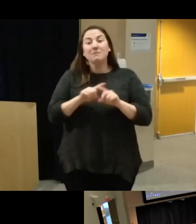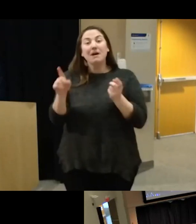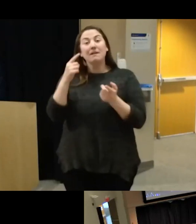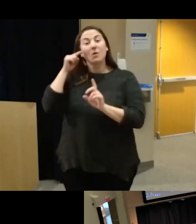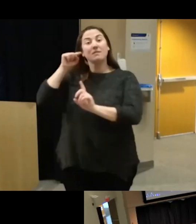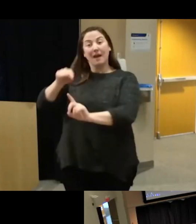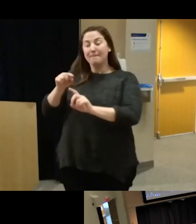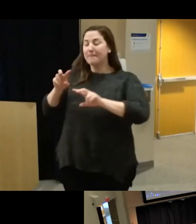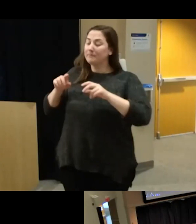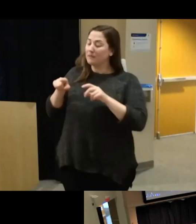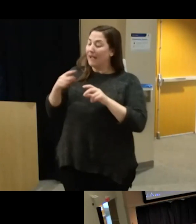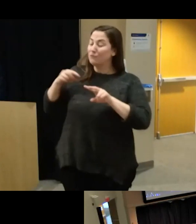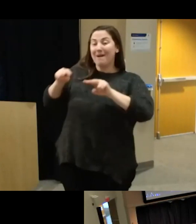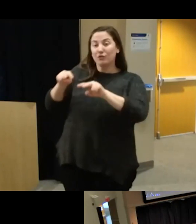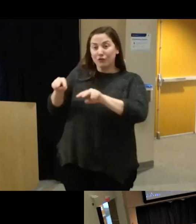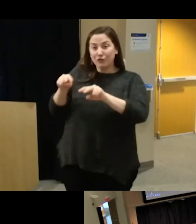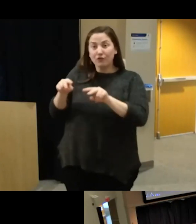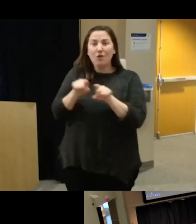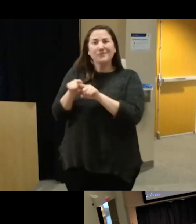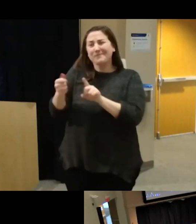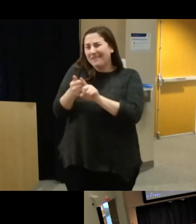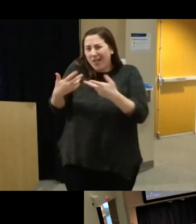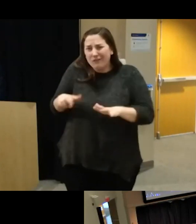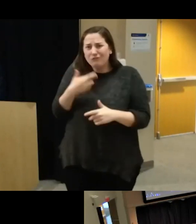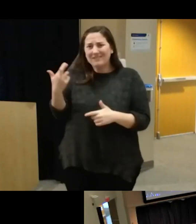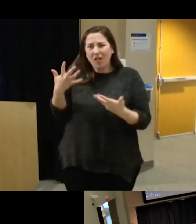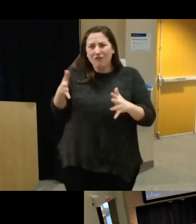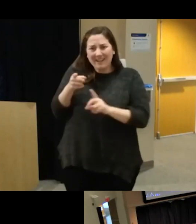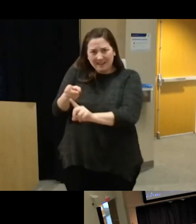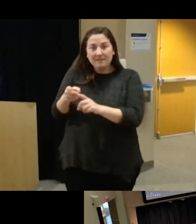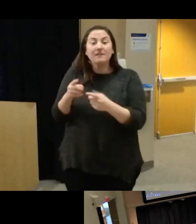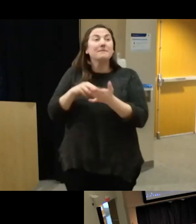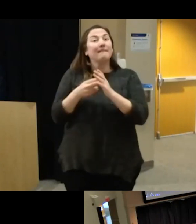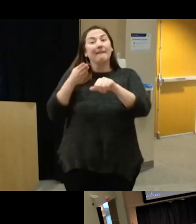as you say they already have a risk factor afterwards, you might then address that if